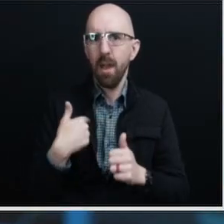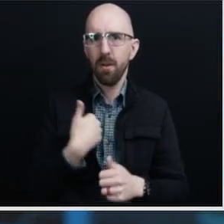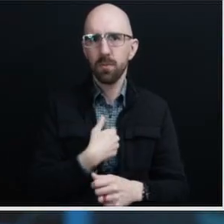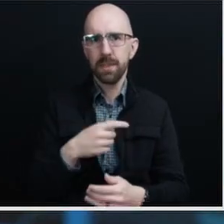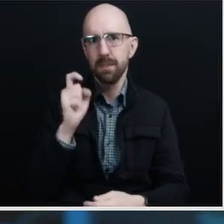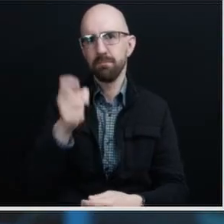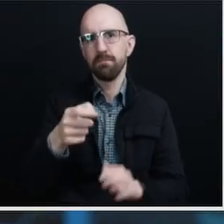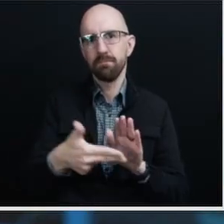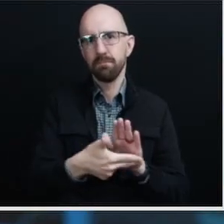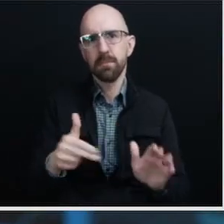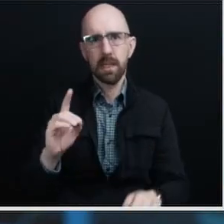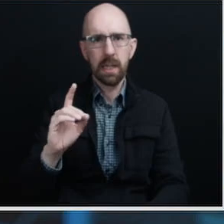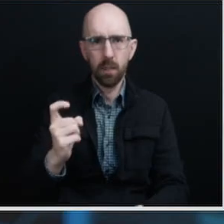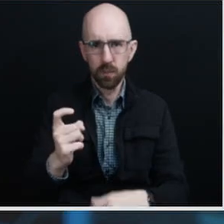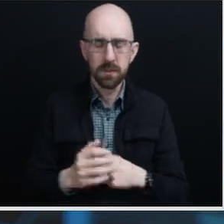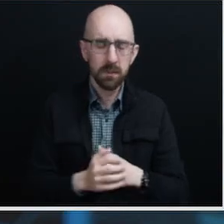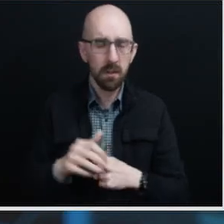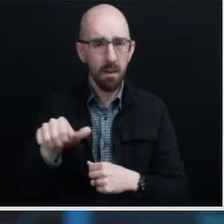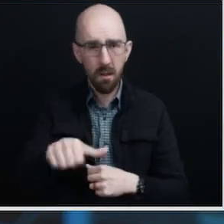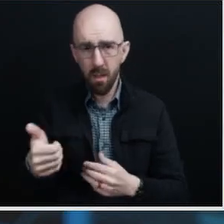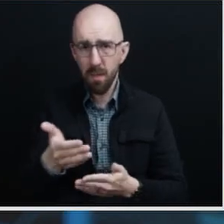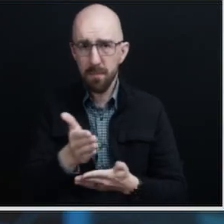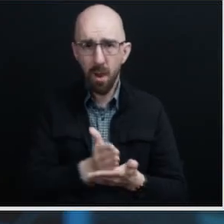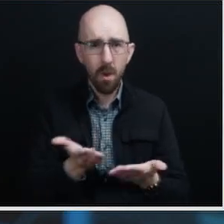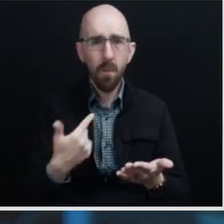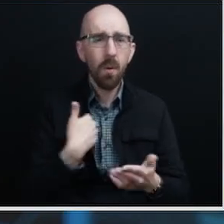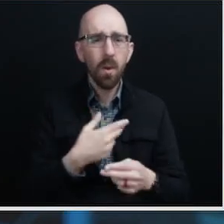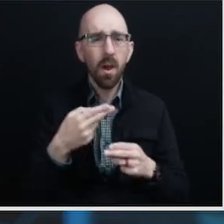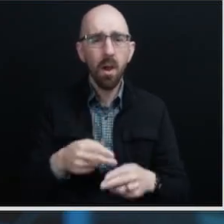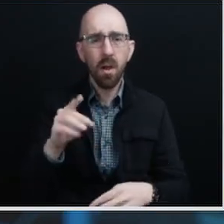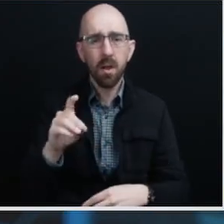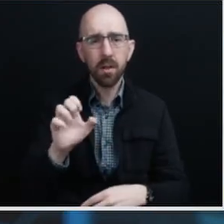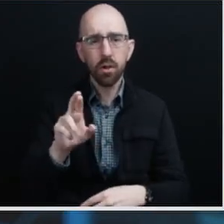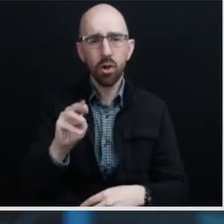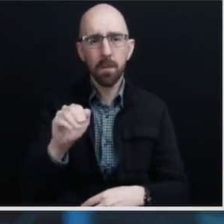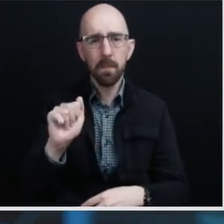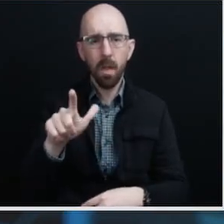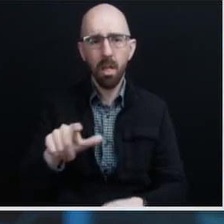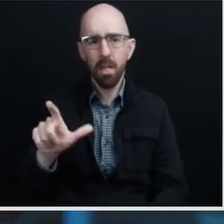then the other aspect is a what we call dermal lymphatic invasion. So the lymphatic channels